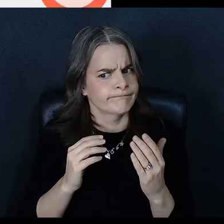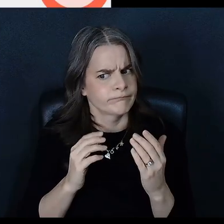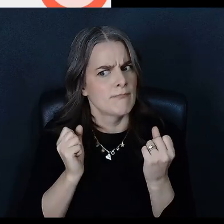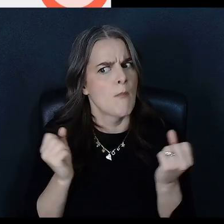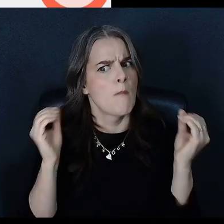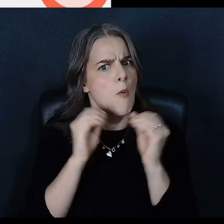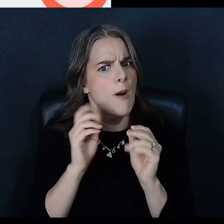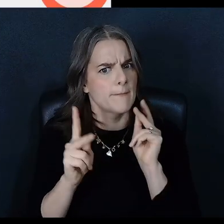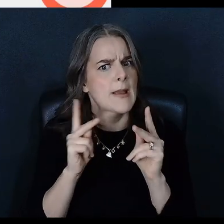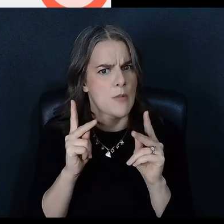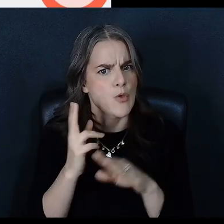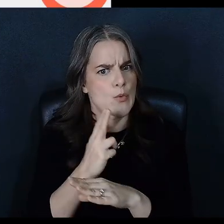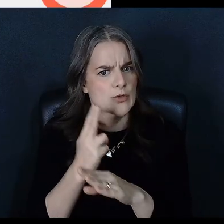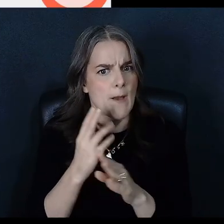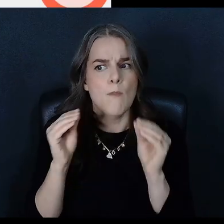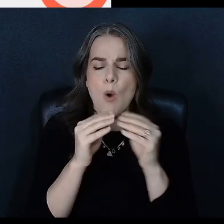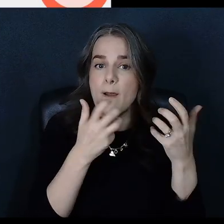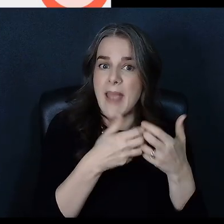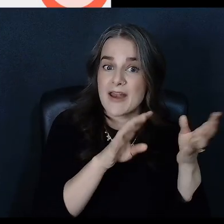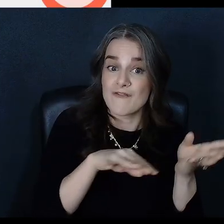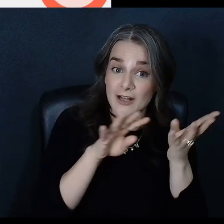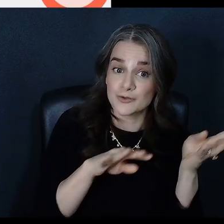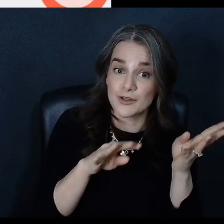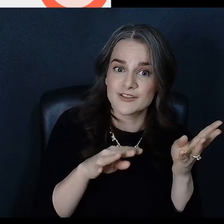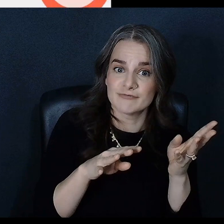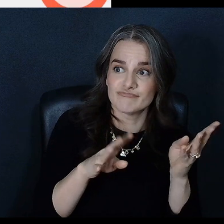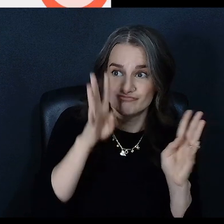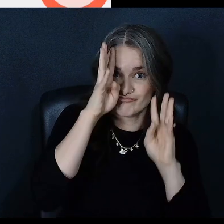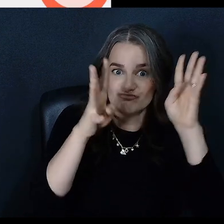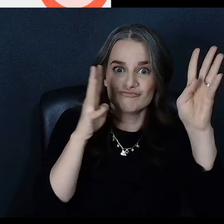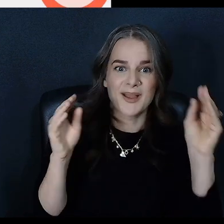examples of speech-enabled appliances,